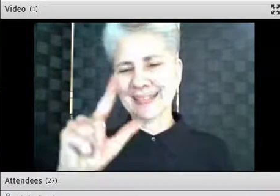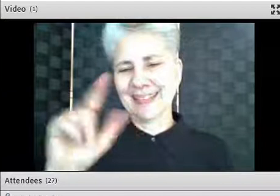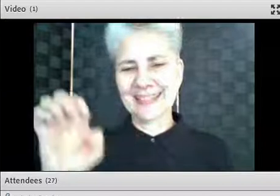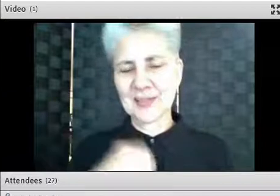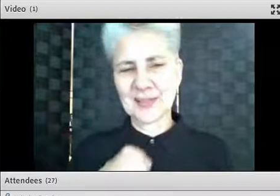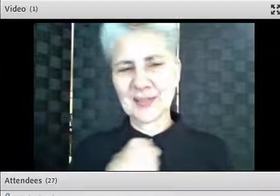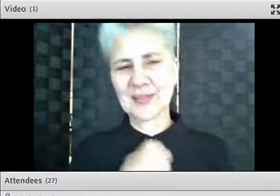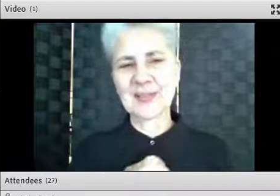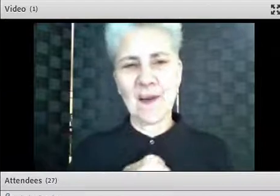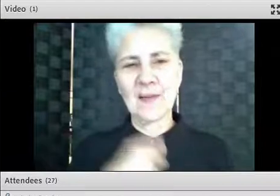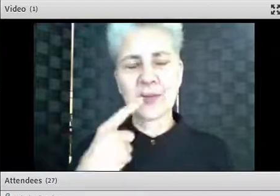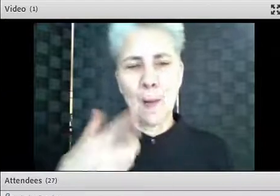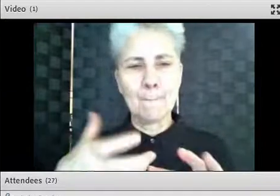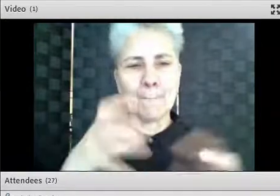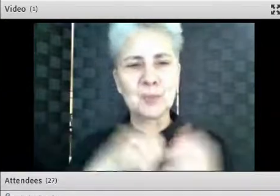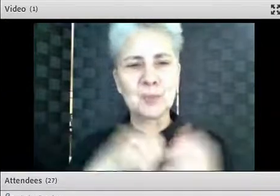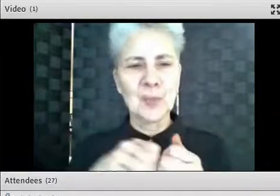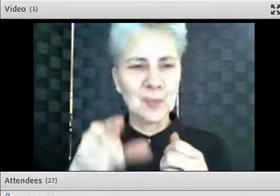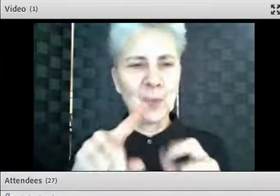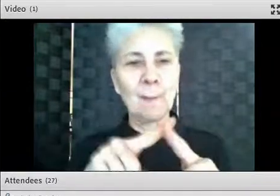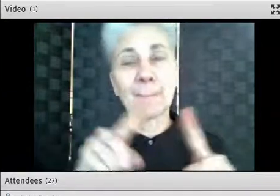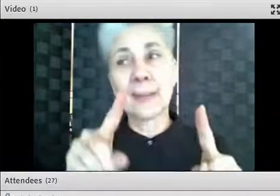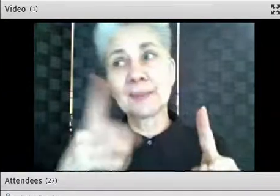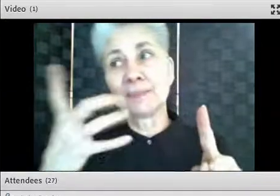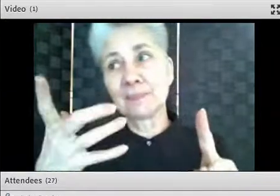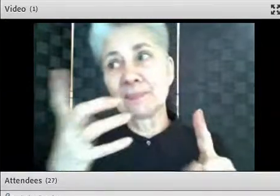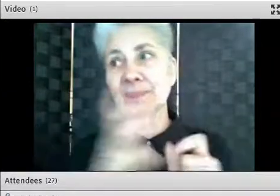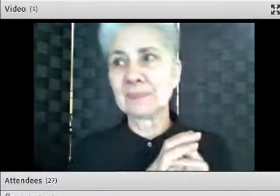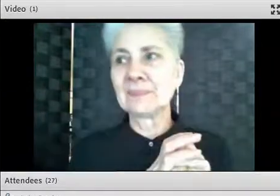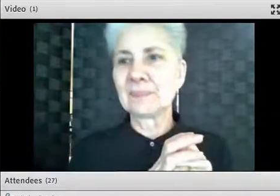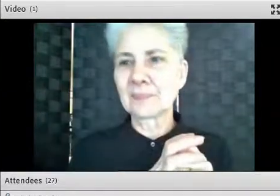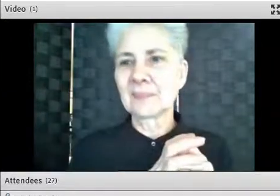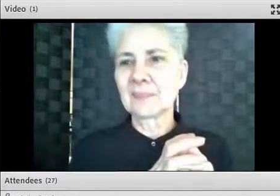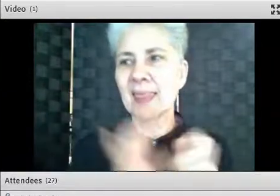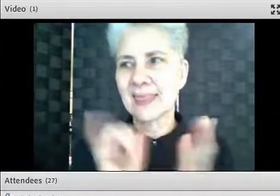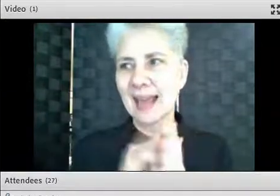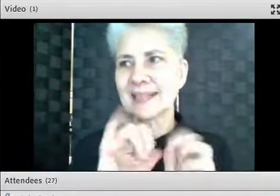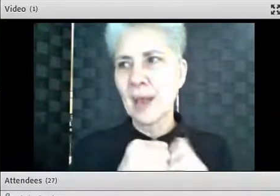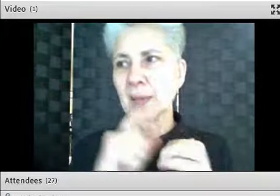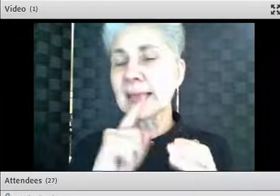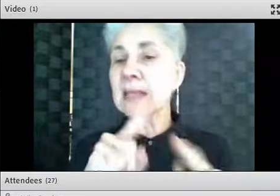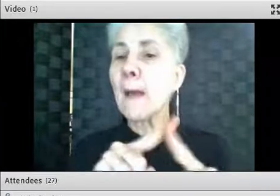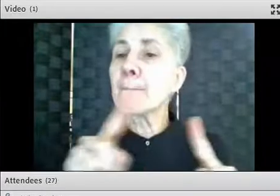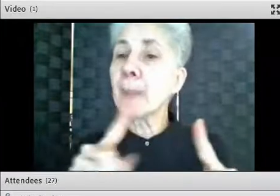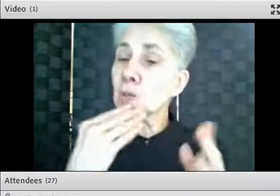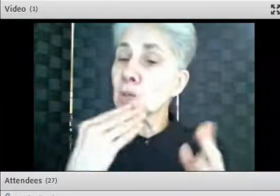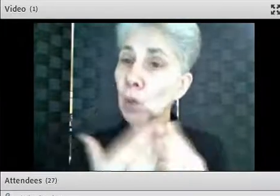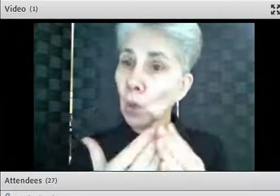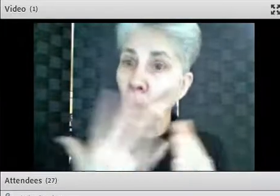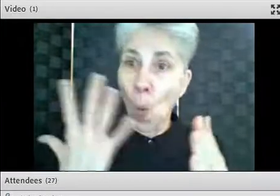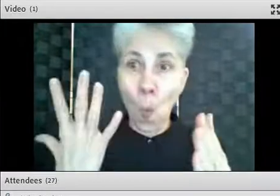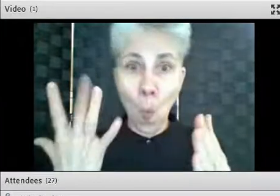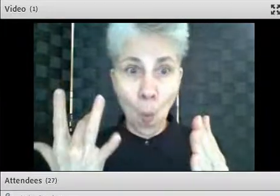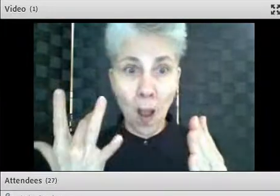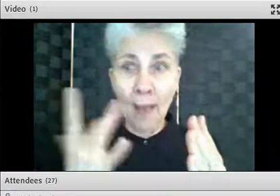Sorry to mess with you, but, you know, there you go, but it's good in the sense because, you know, once again,